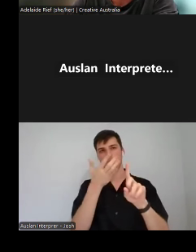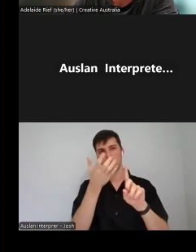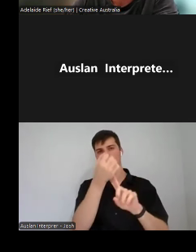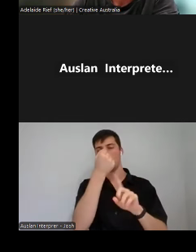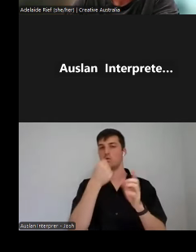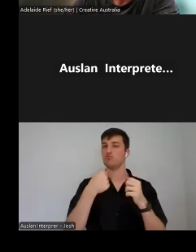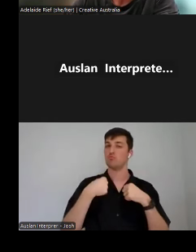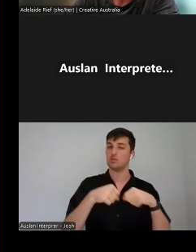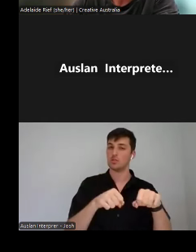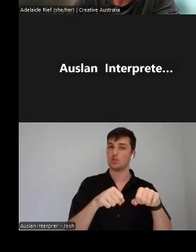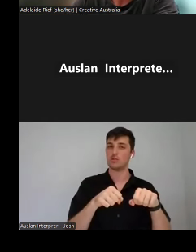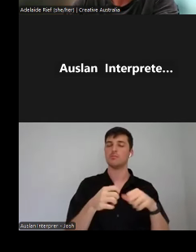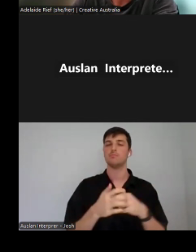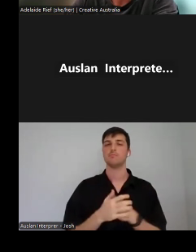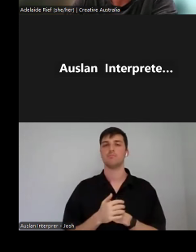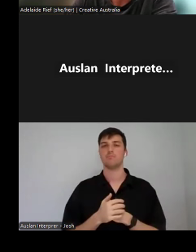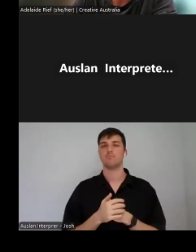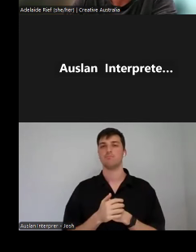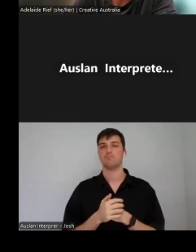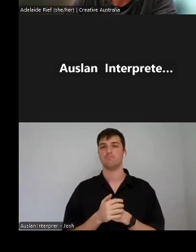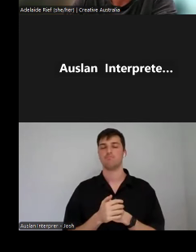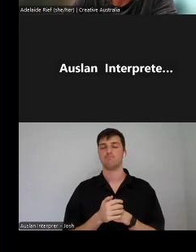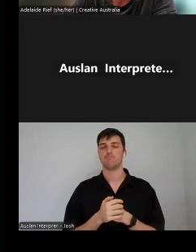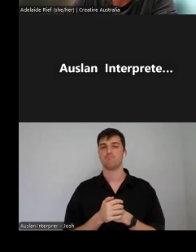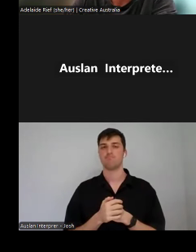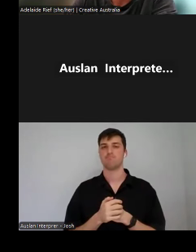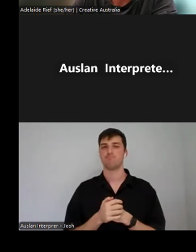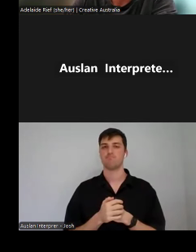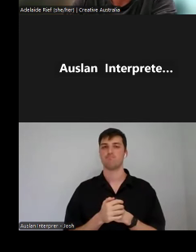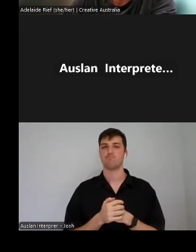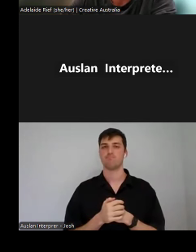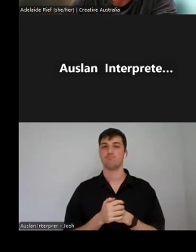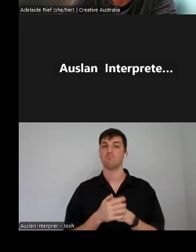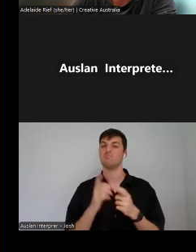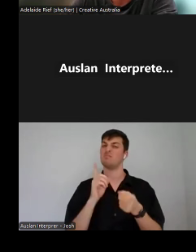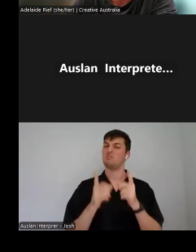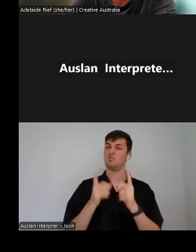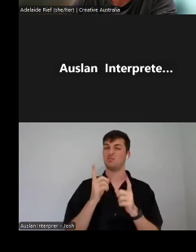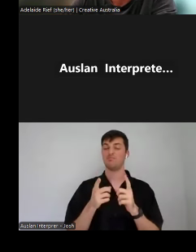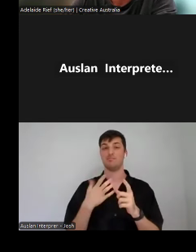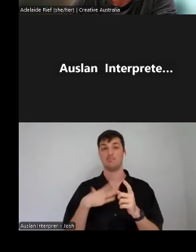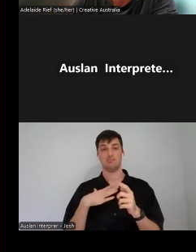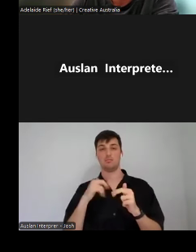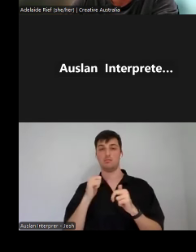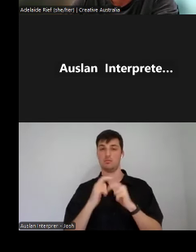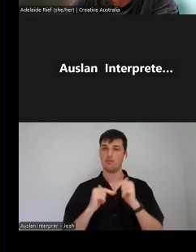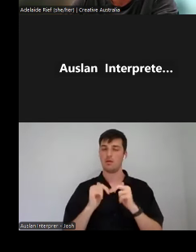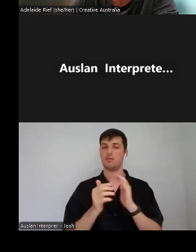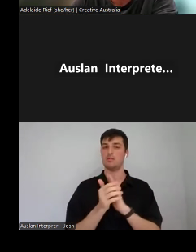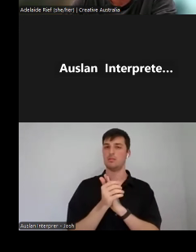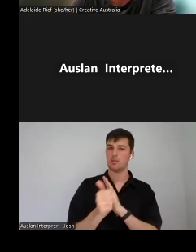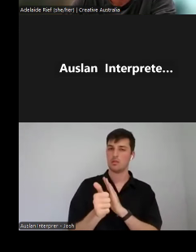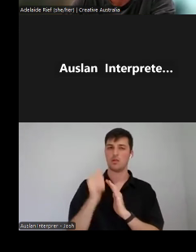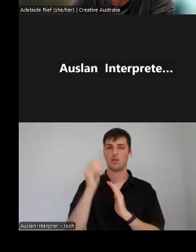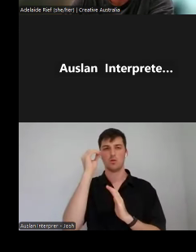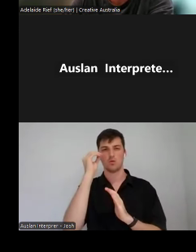pursue, and that sometimes you need to develop the skills, knowledge and mindsets of your Board and